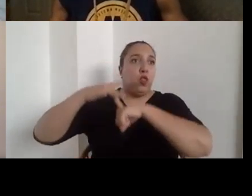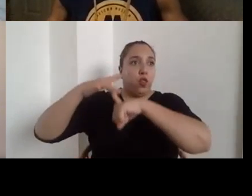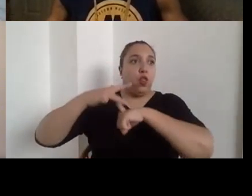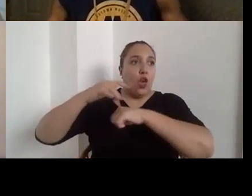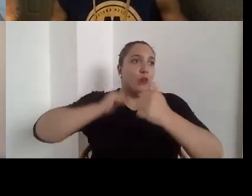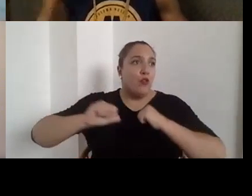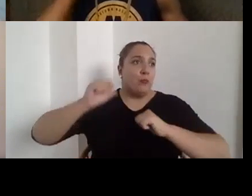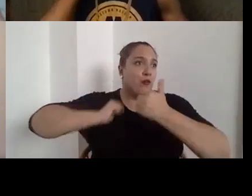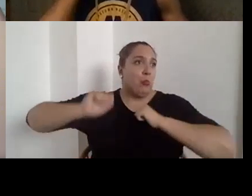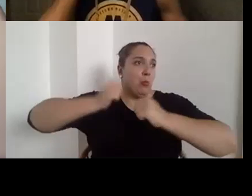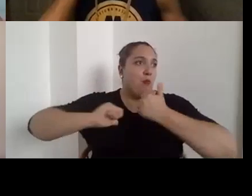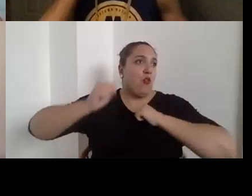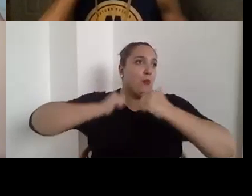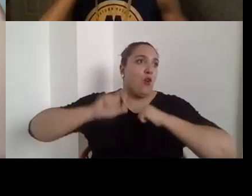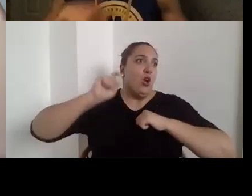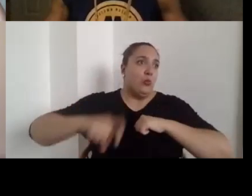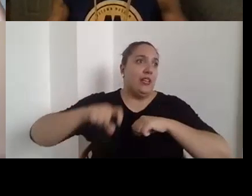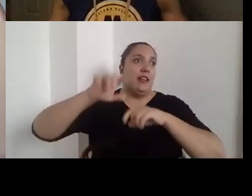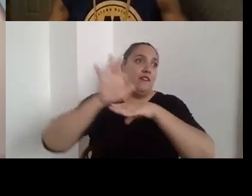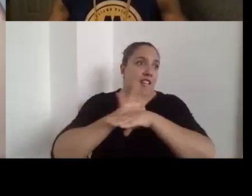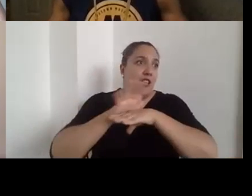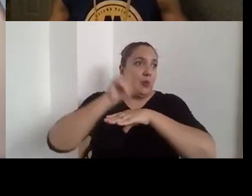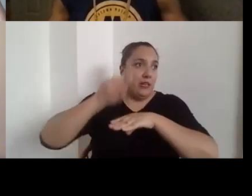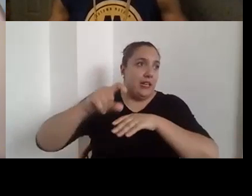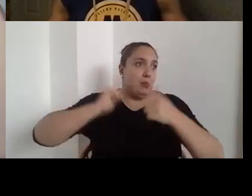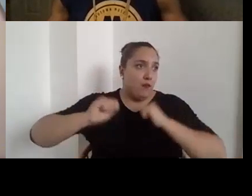have a music video or to create something.